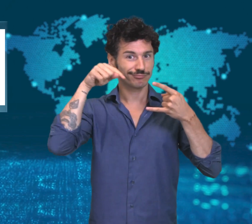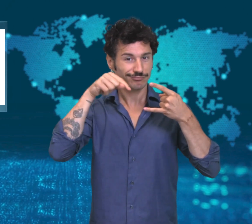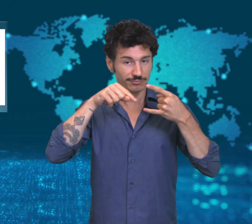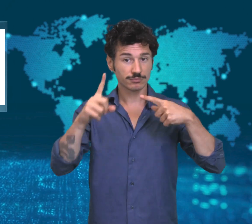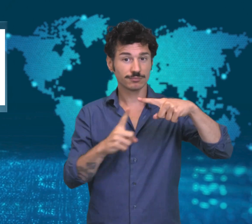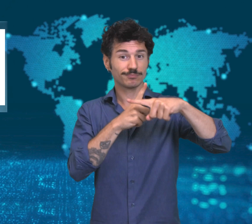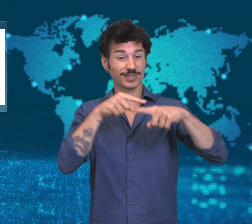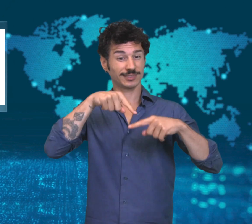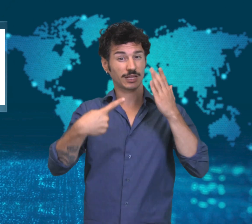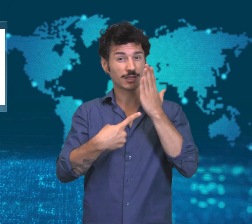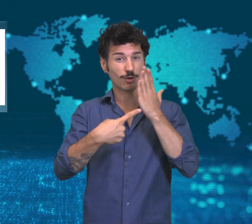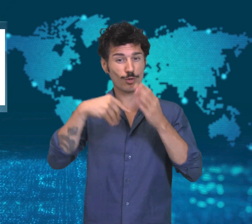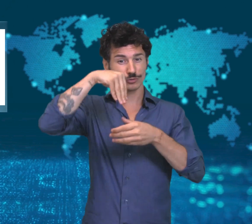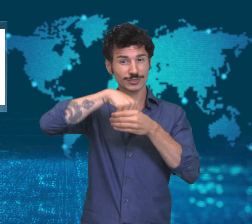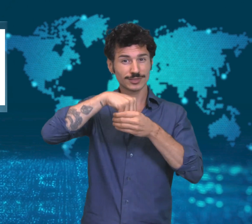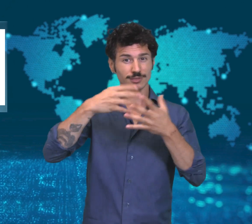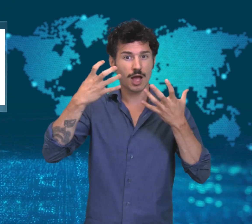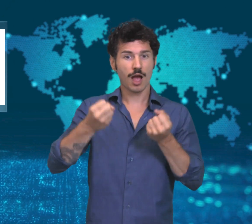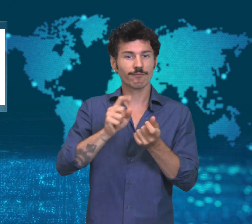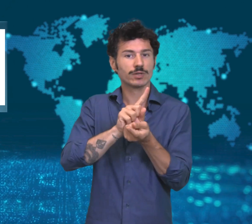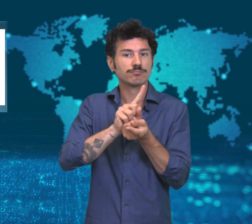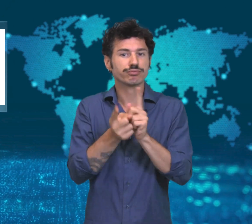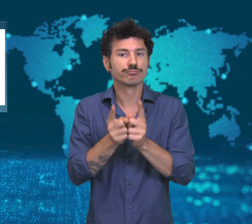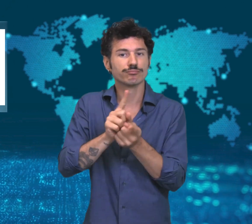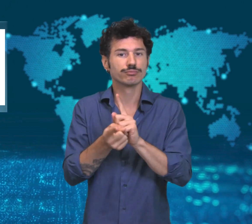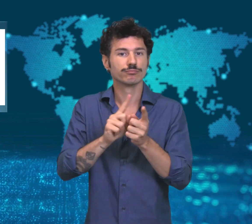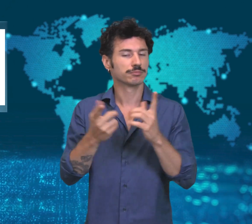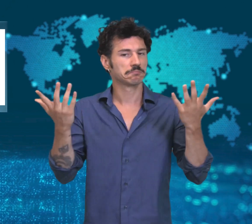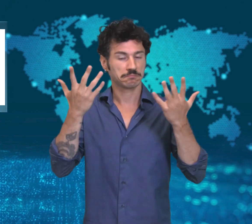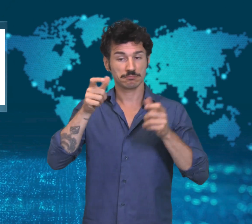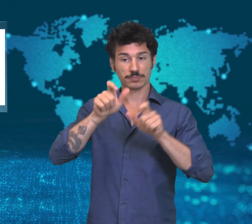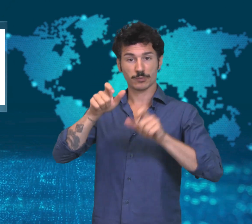the need to use a mobile phone.